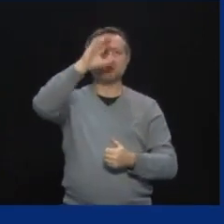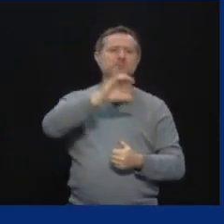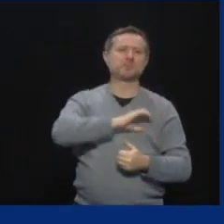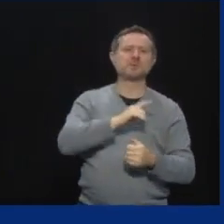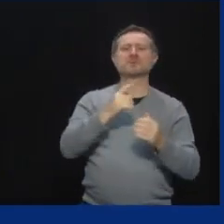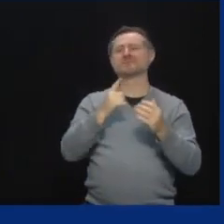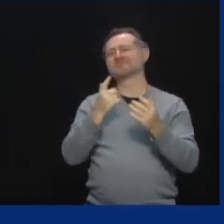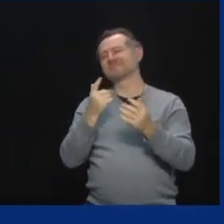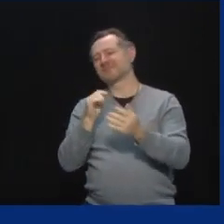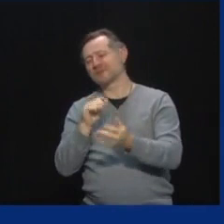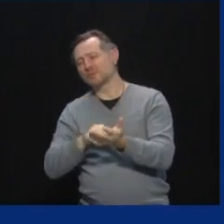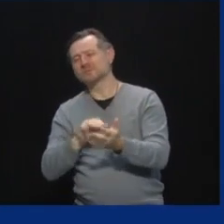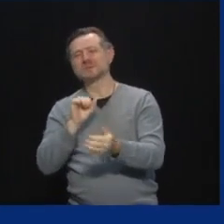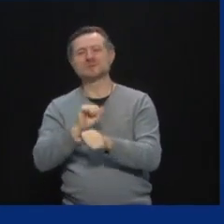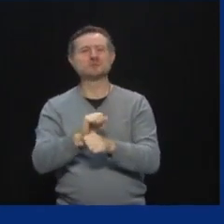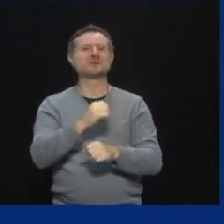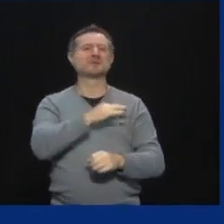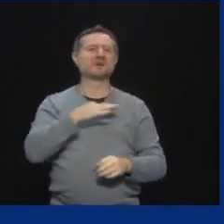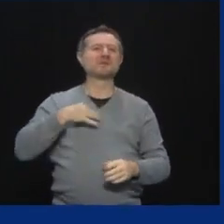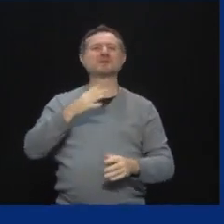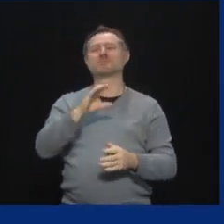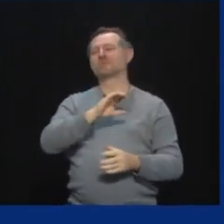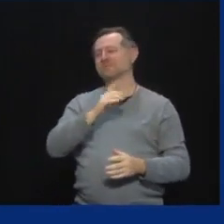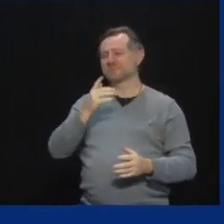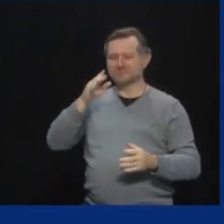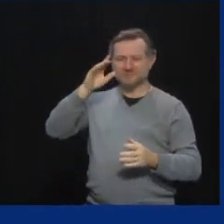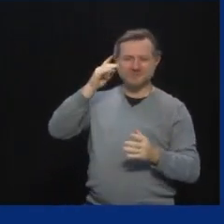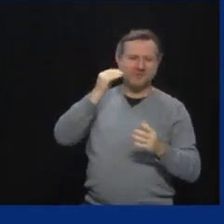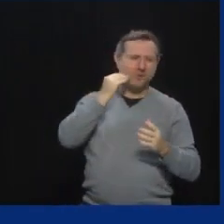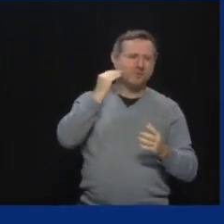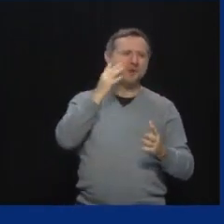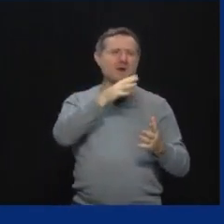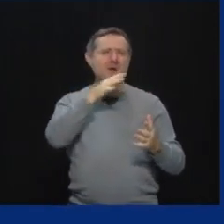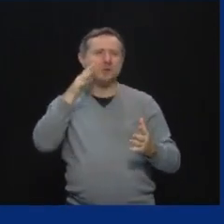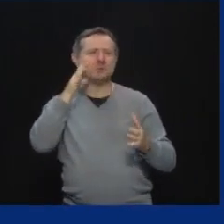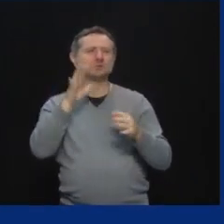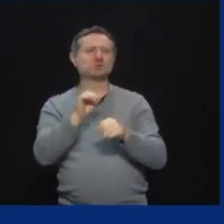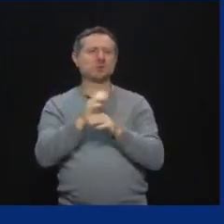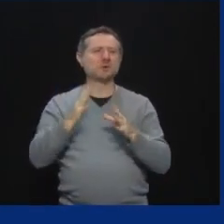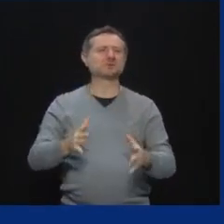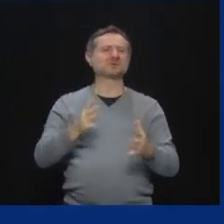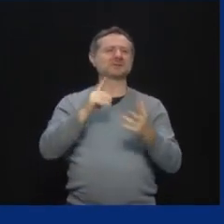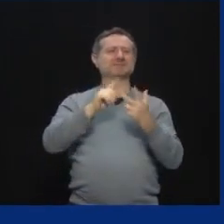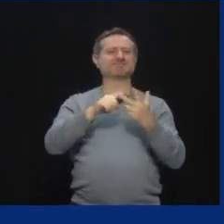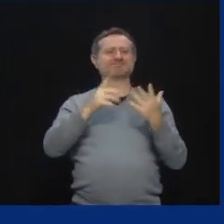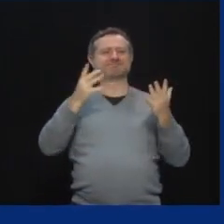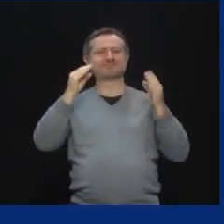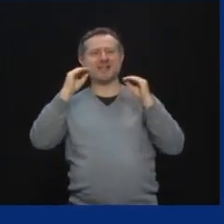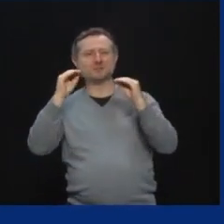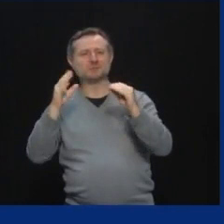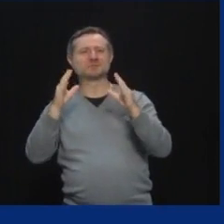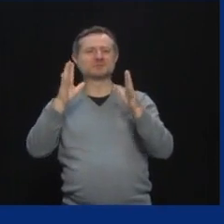and agriculture workers, correction workers, postal workers, transit workers, grocery store workers. Uh these are just some of the examples of